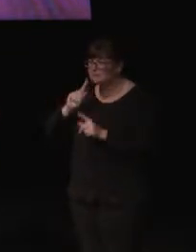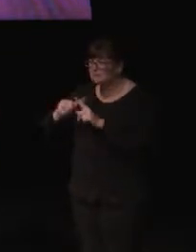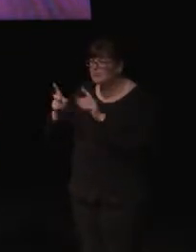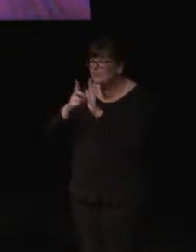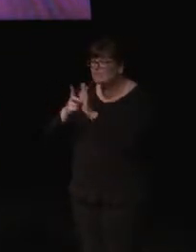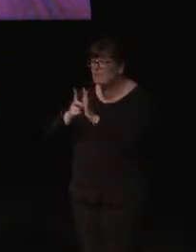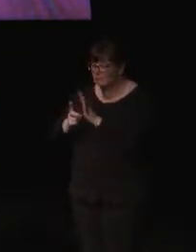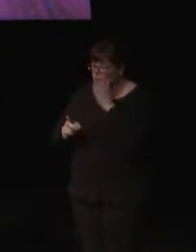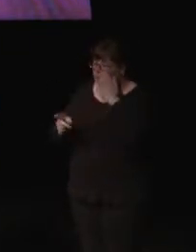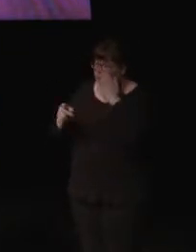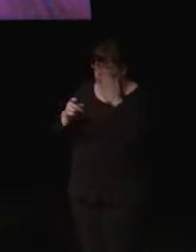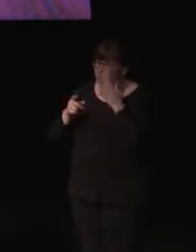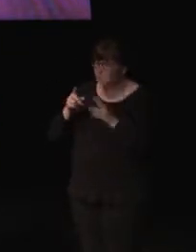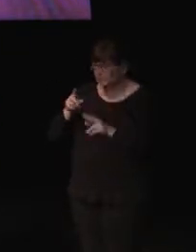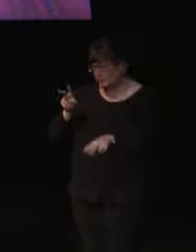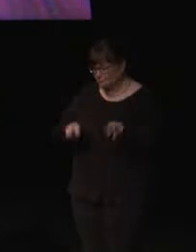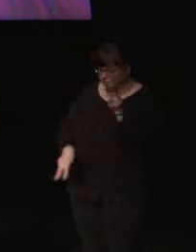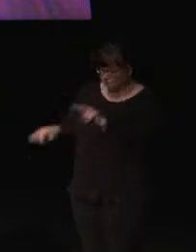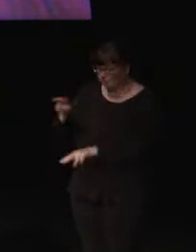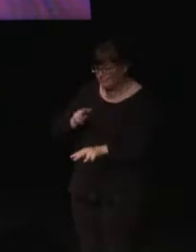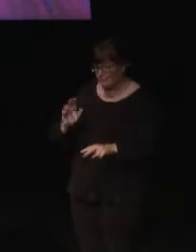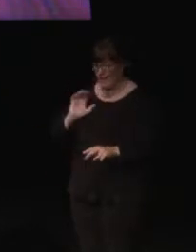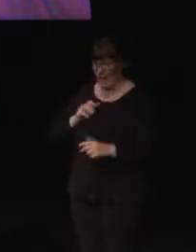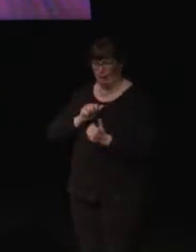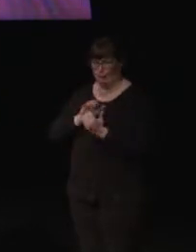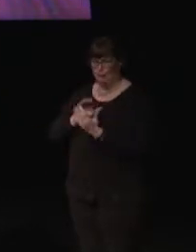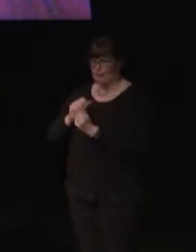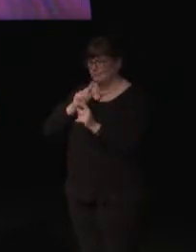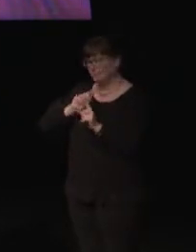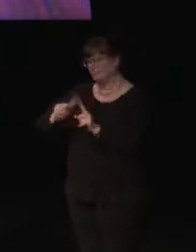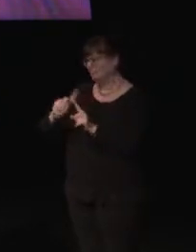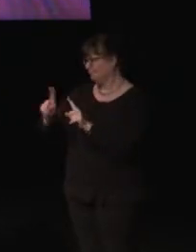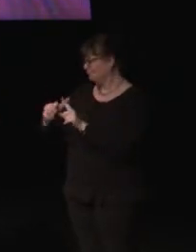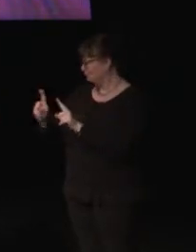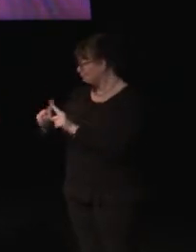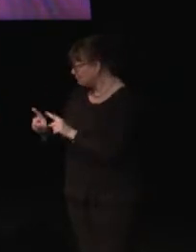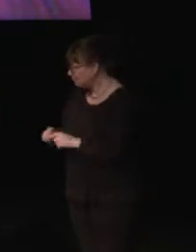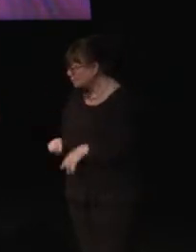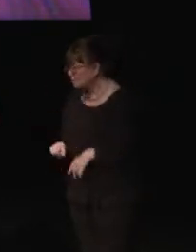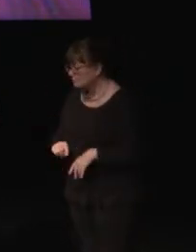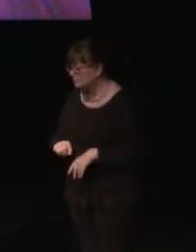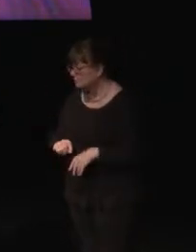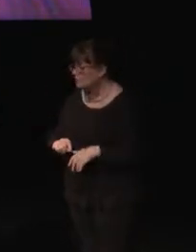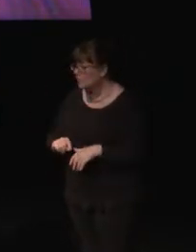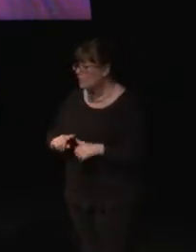where you can see different position strategies. And if you go see the first party games, we tried this out today,